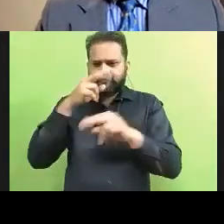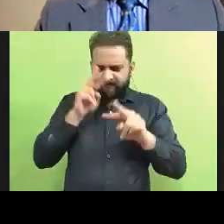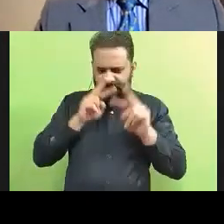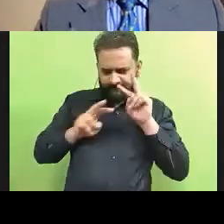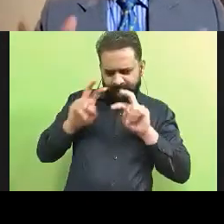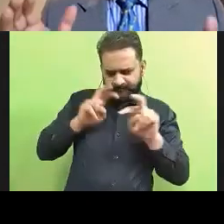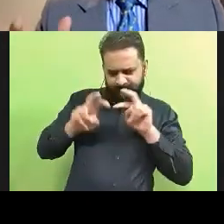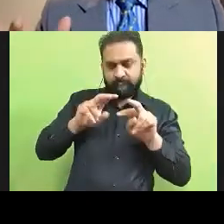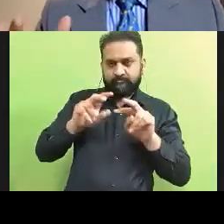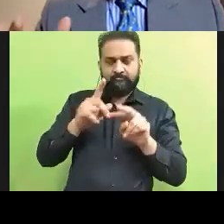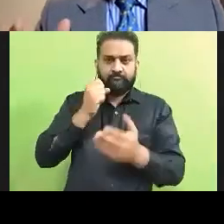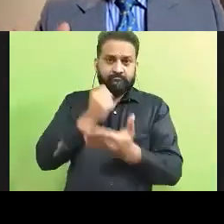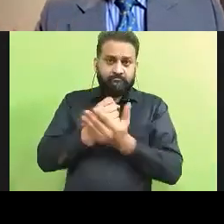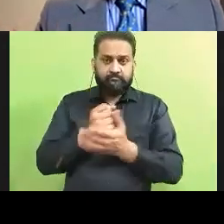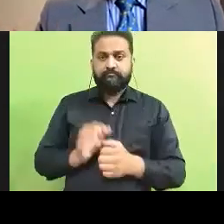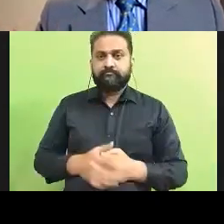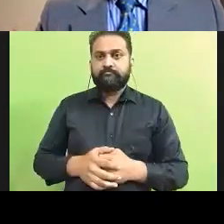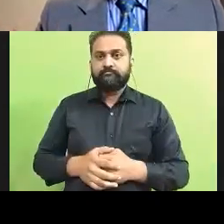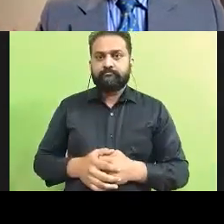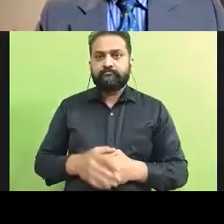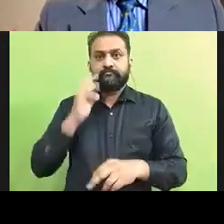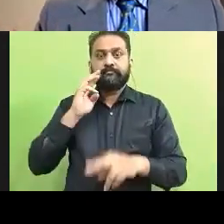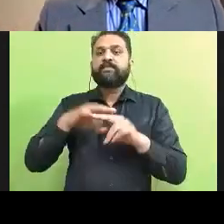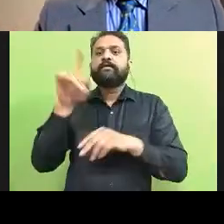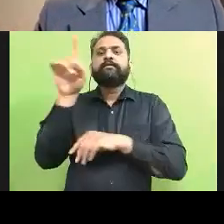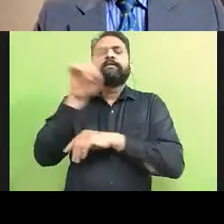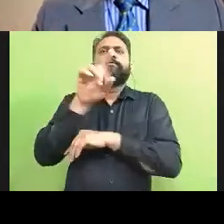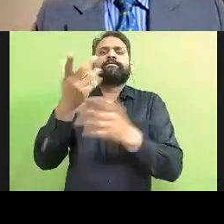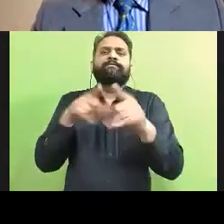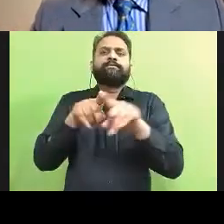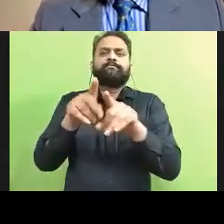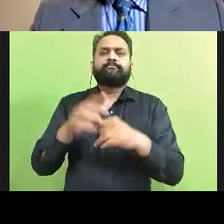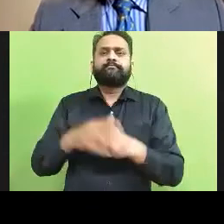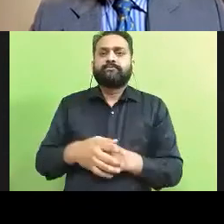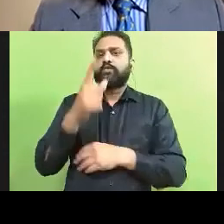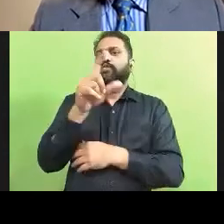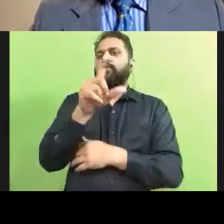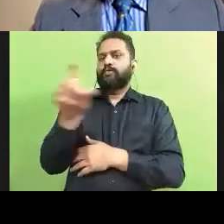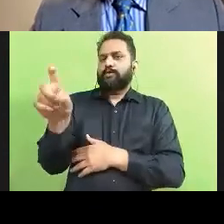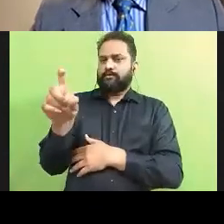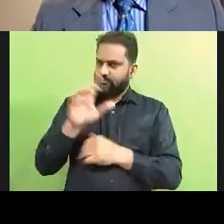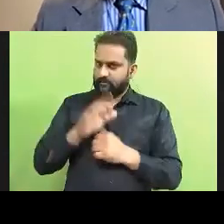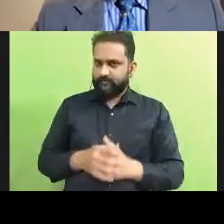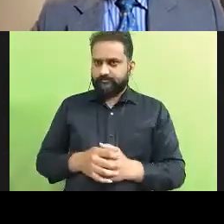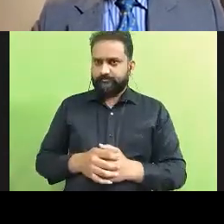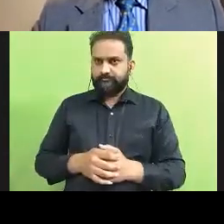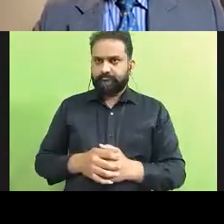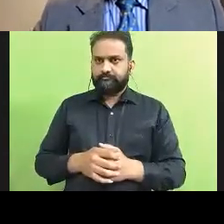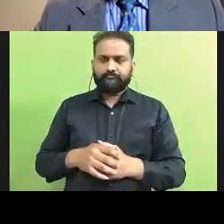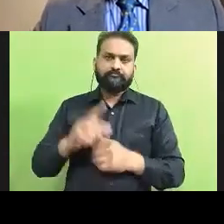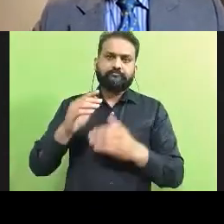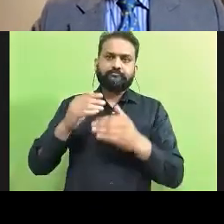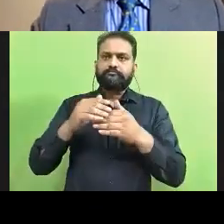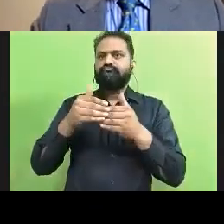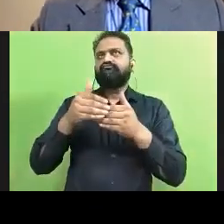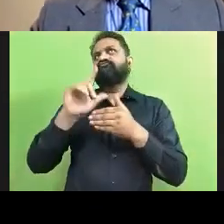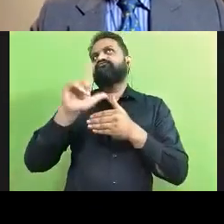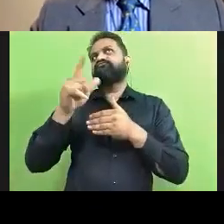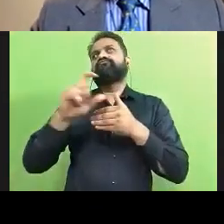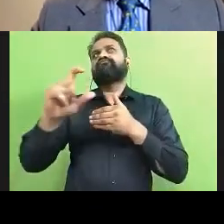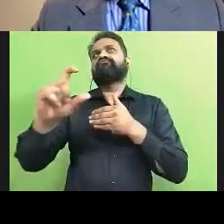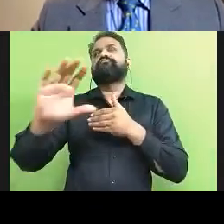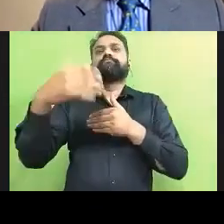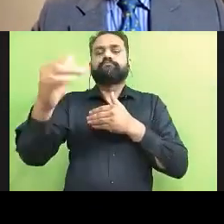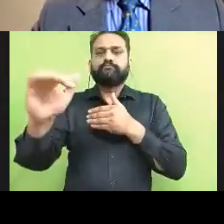if the days are like you know um one week gap so if you want to create an impact to say that